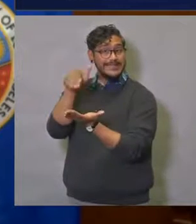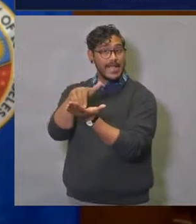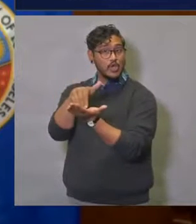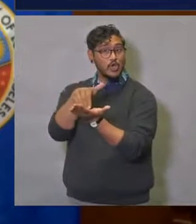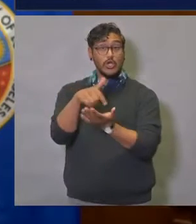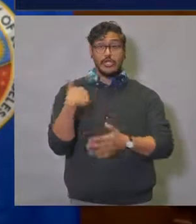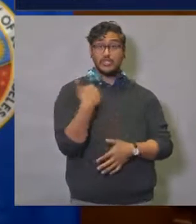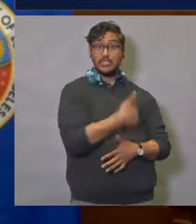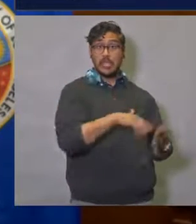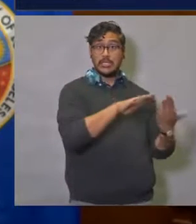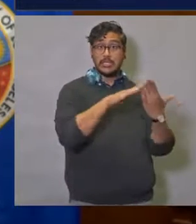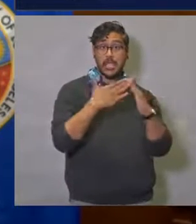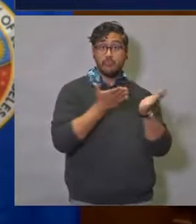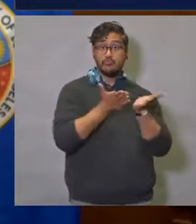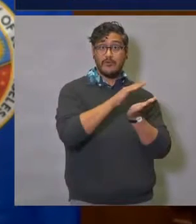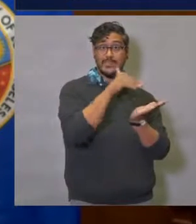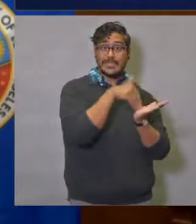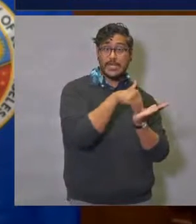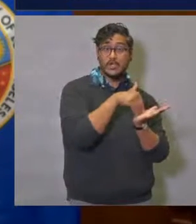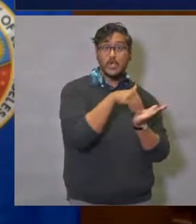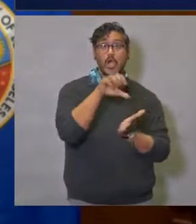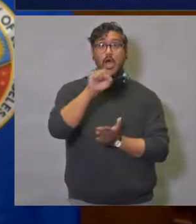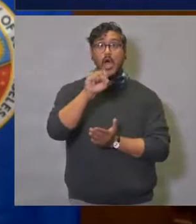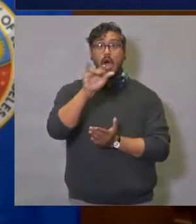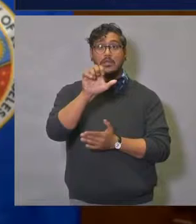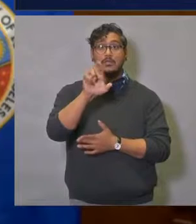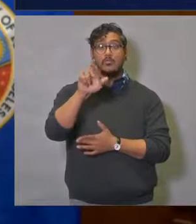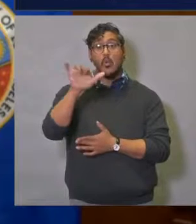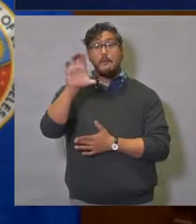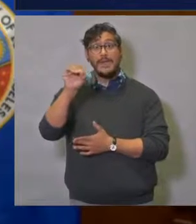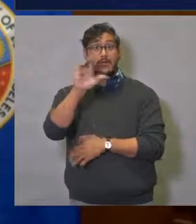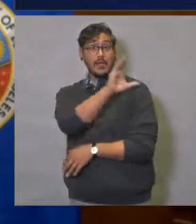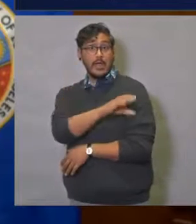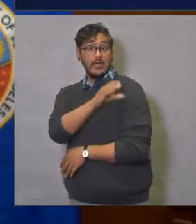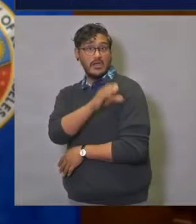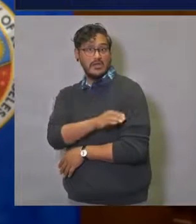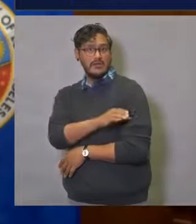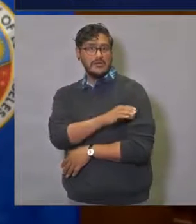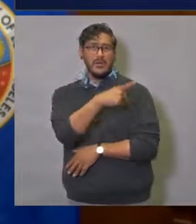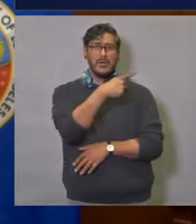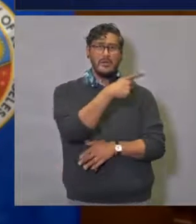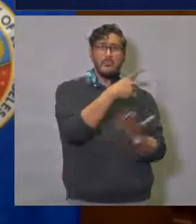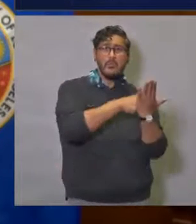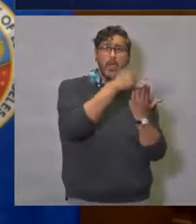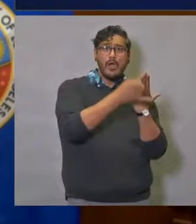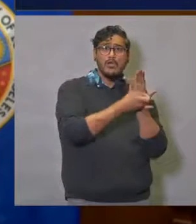CHILD FAMILY CENTER, THE